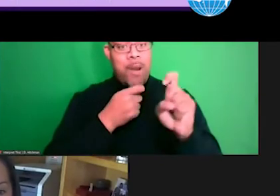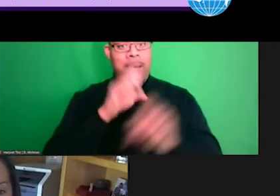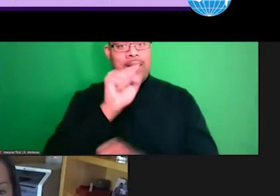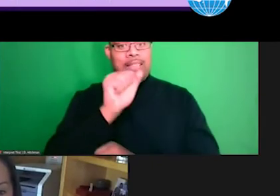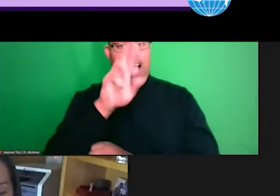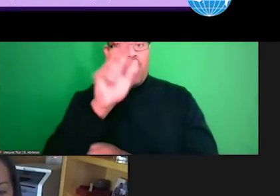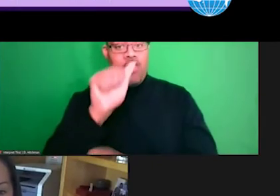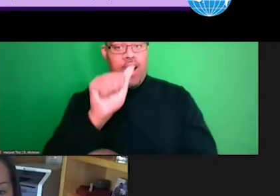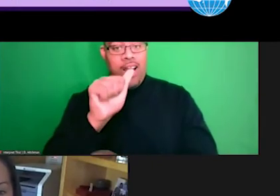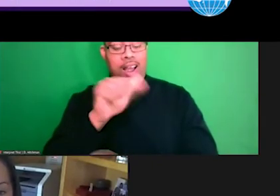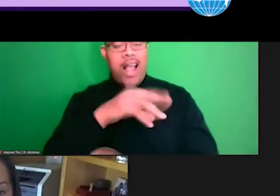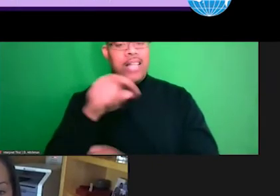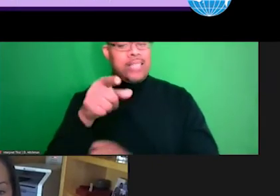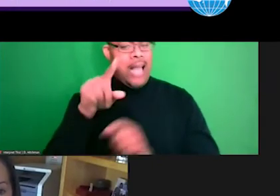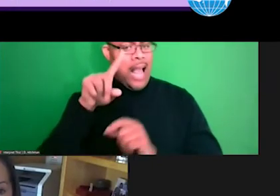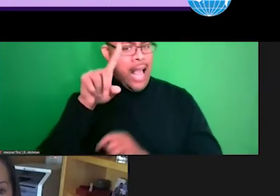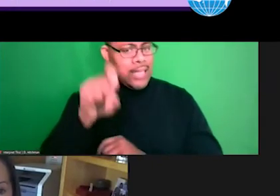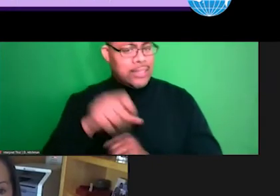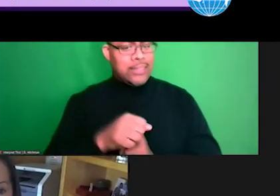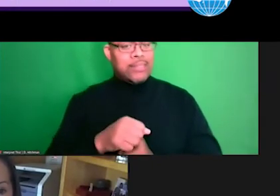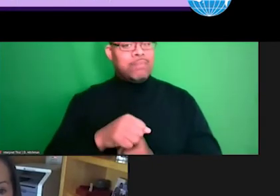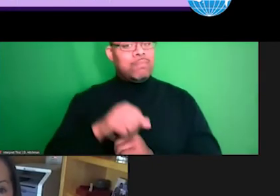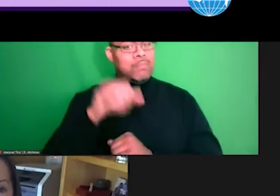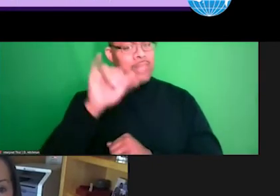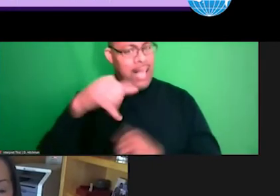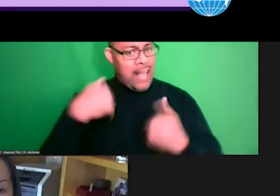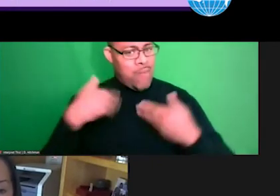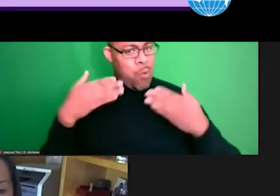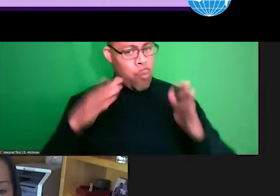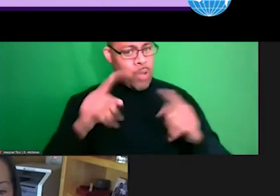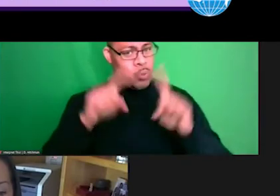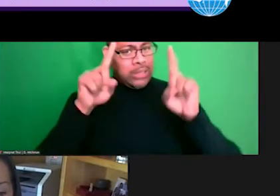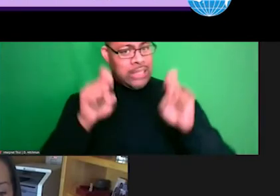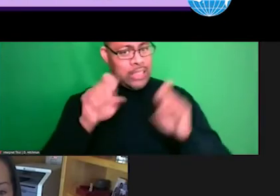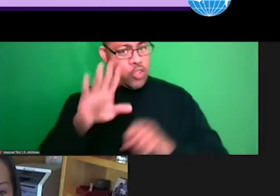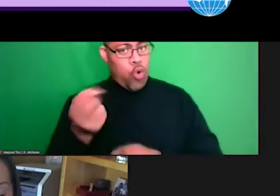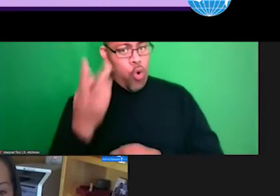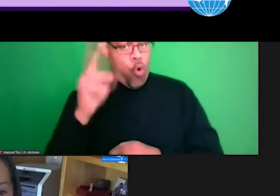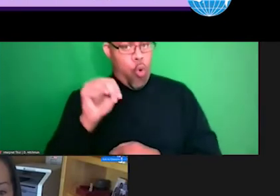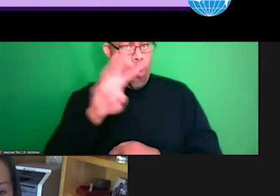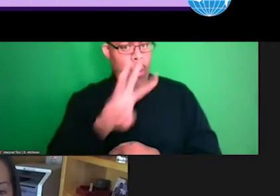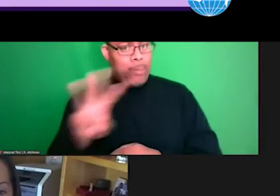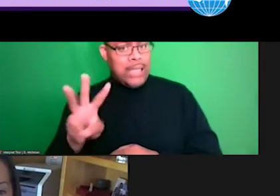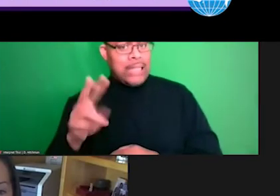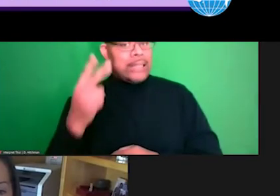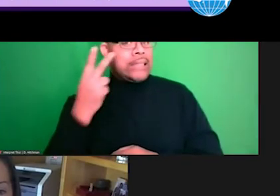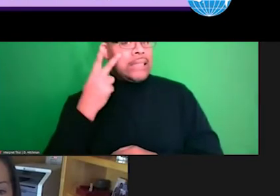and she asked, is there a way to test your own website to see if it's as bad as the simulation